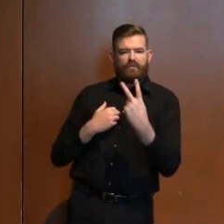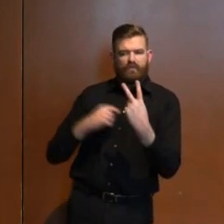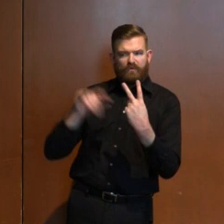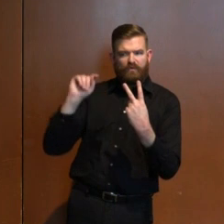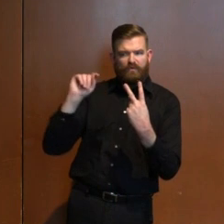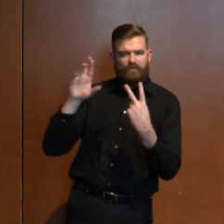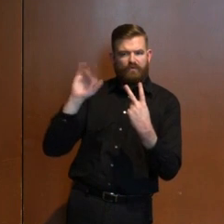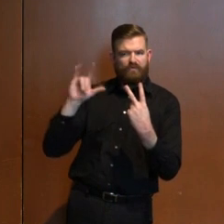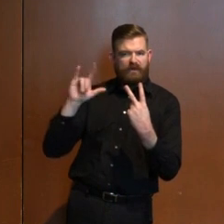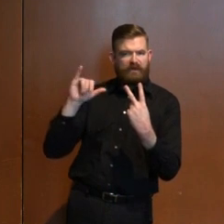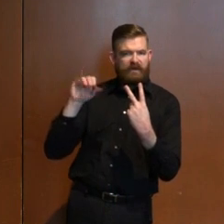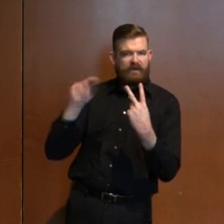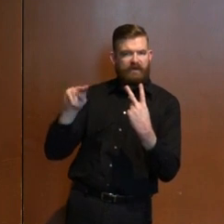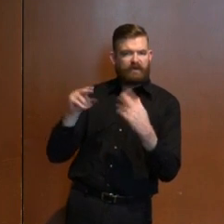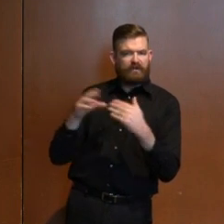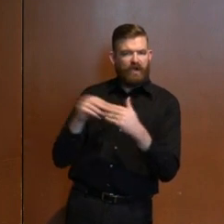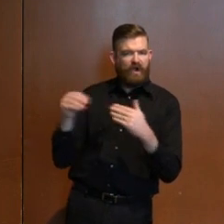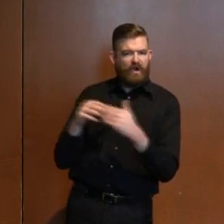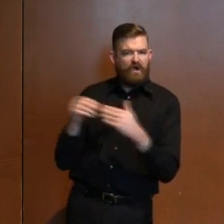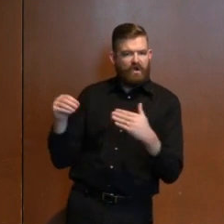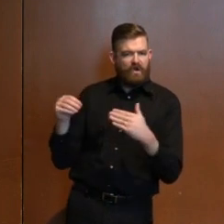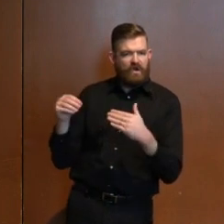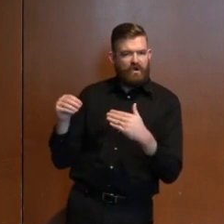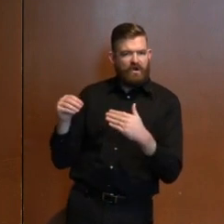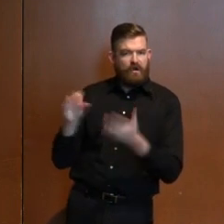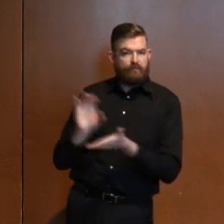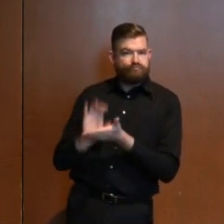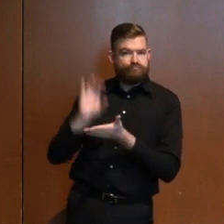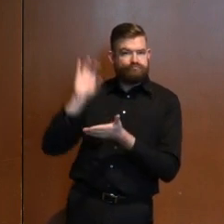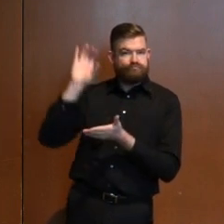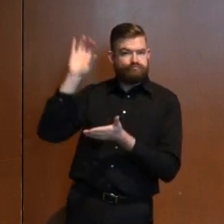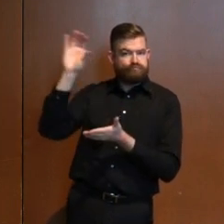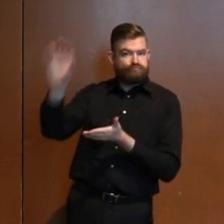ELISE GOOD AFTERNOON. HI, GOOD AFTERNOON.